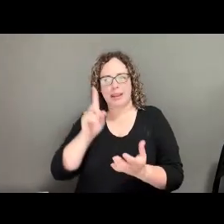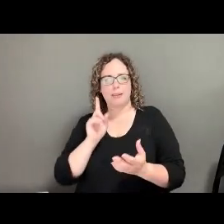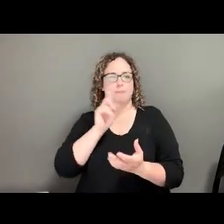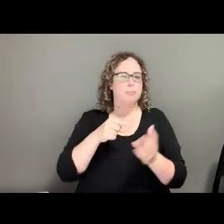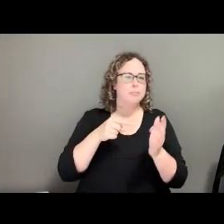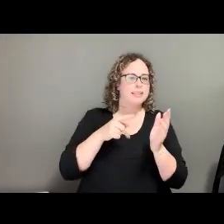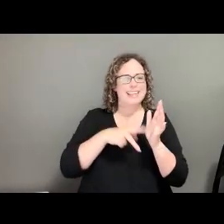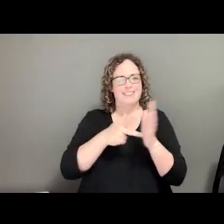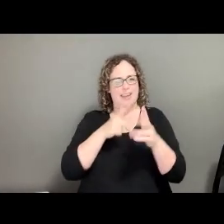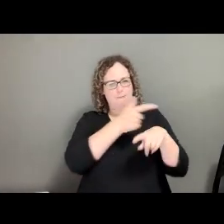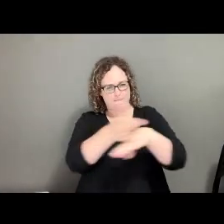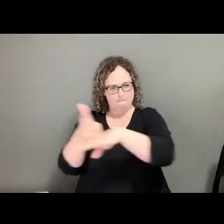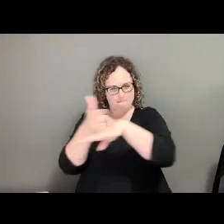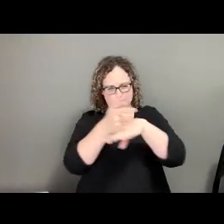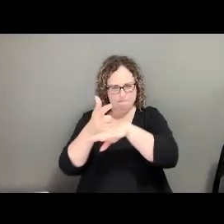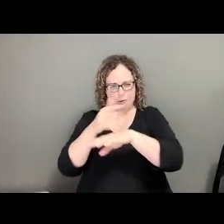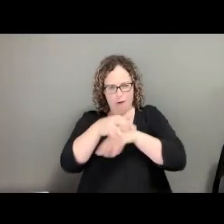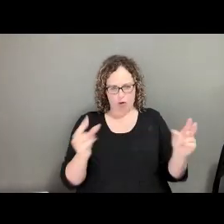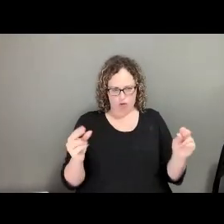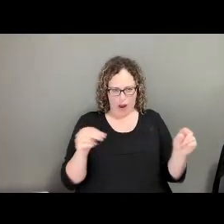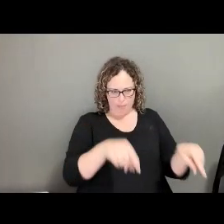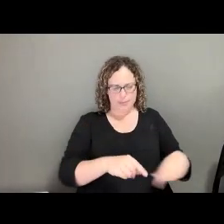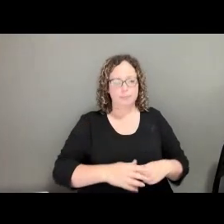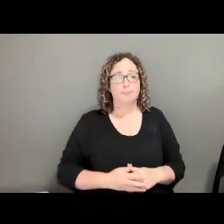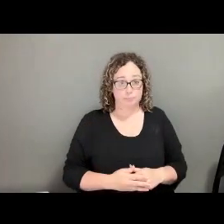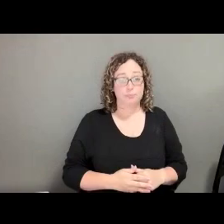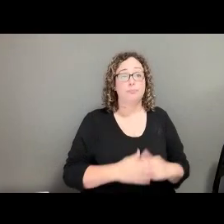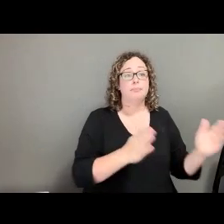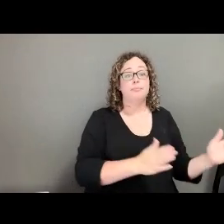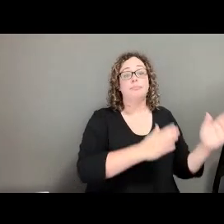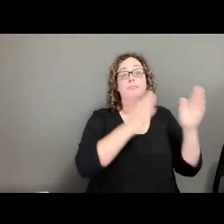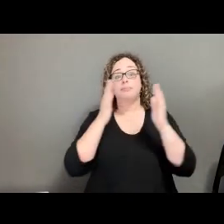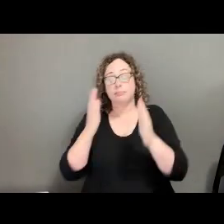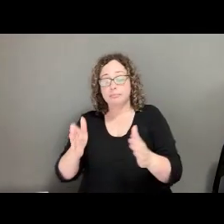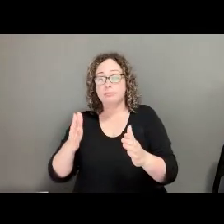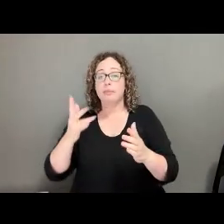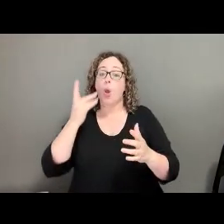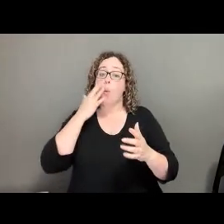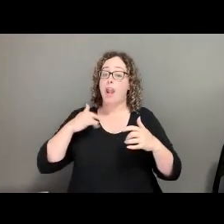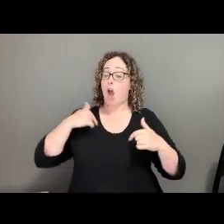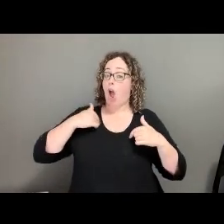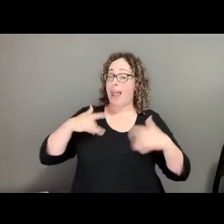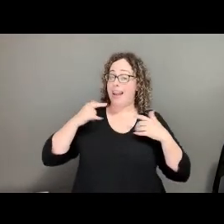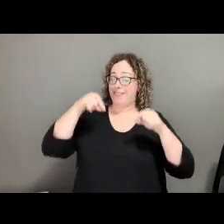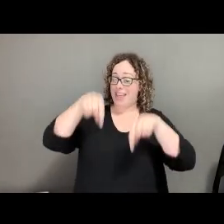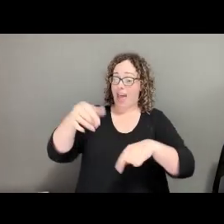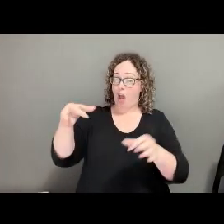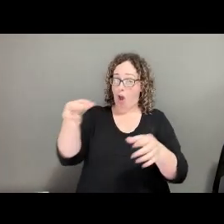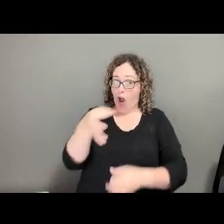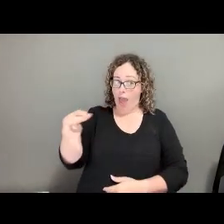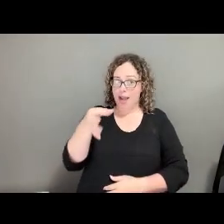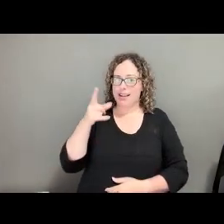And secondly, the casino. So when I lived there, the casino was open and thriving, and I worked at the casino for a while. It's a creepy